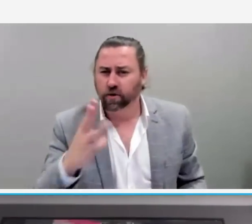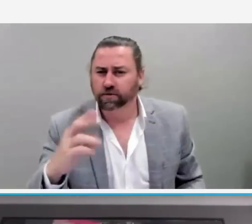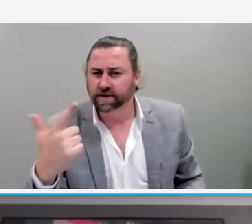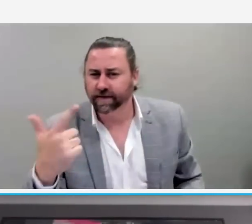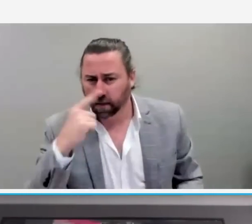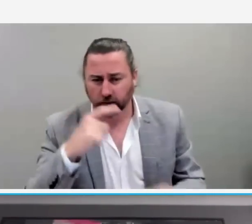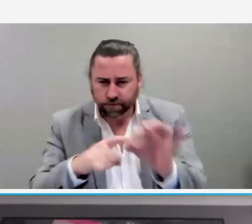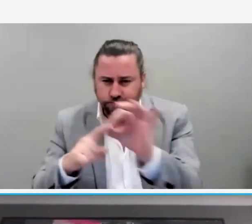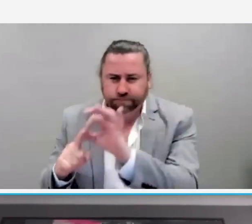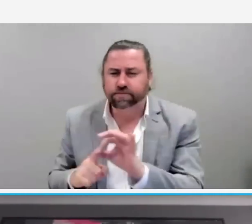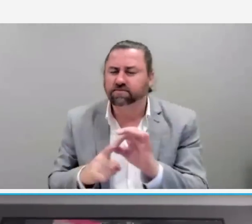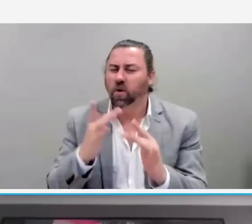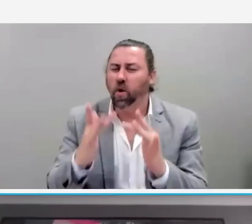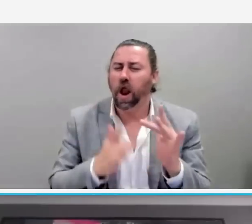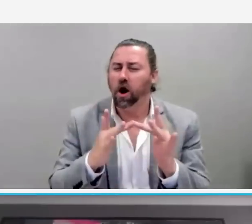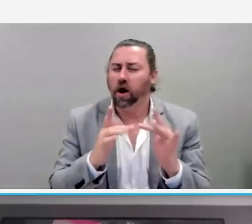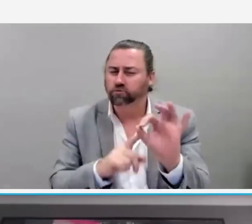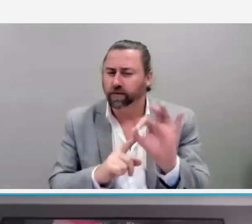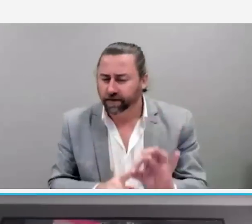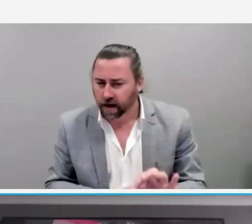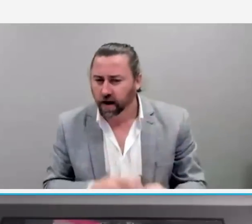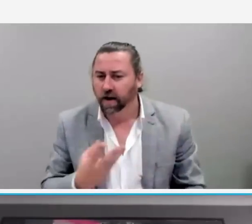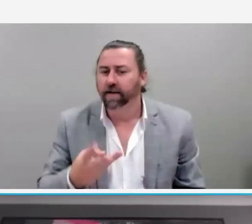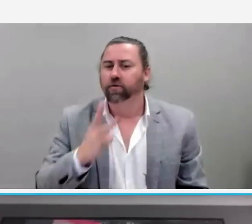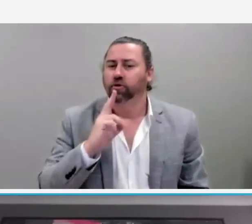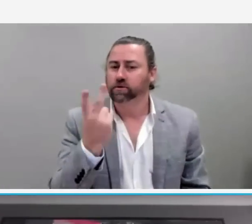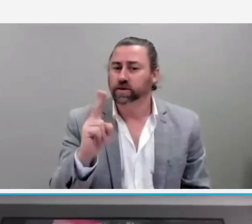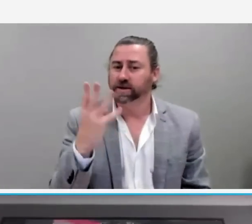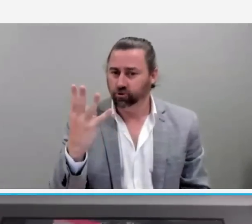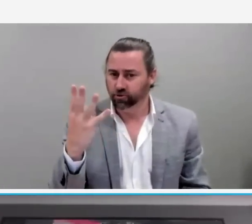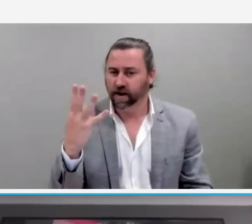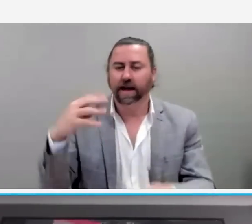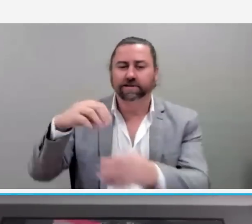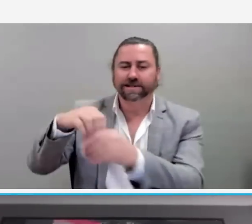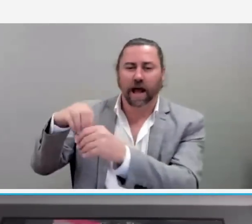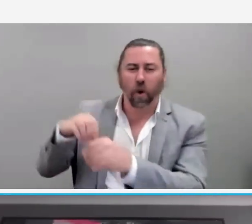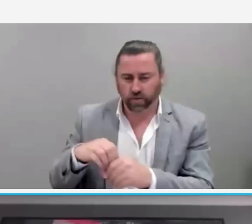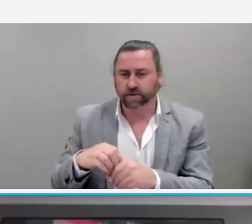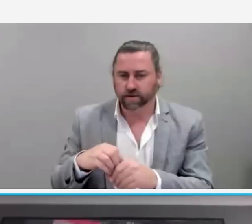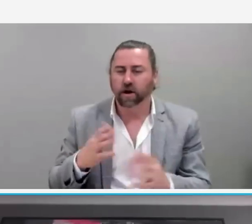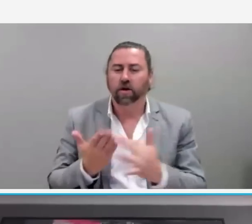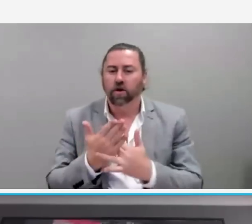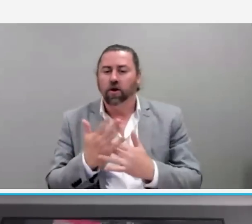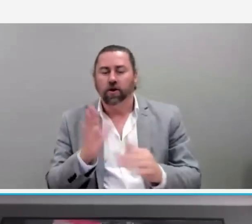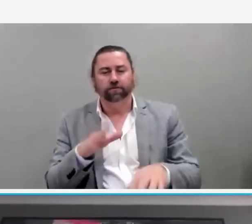online surveys and we also had 323 stakeholders across 35 virtual focus groups.